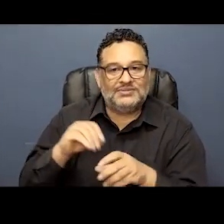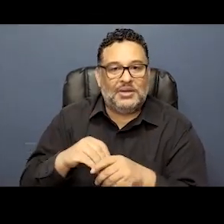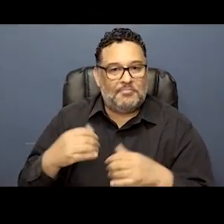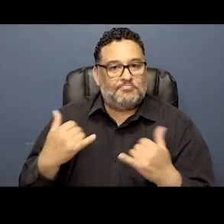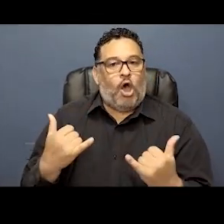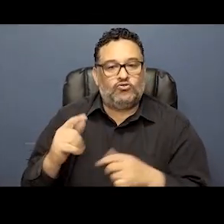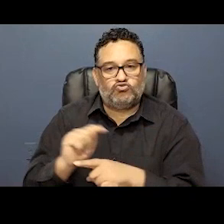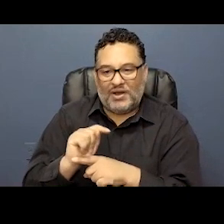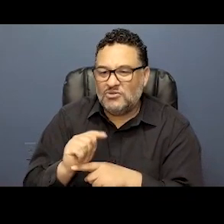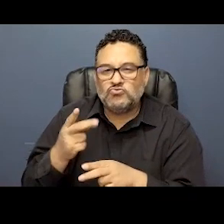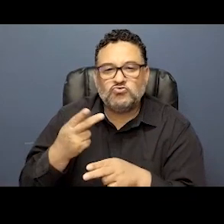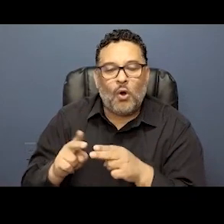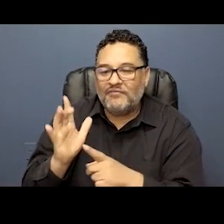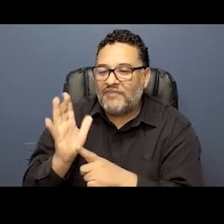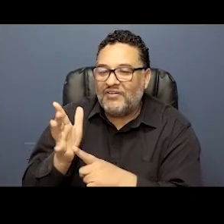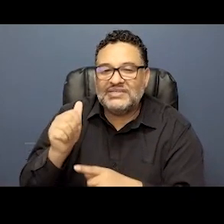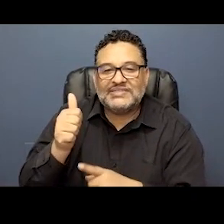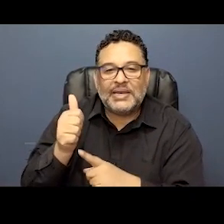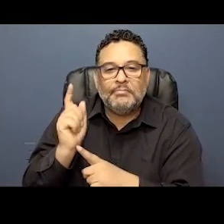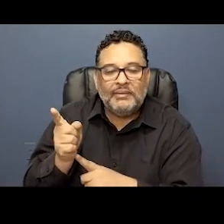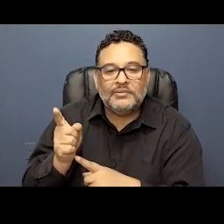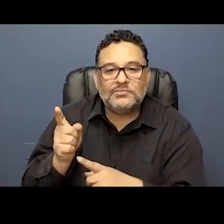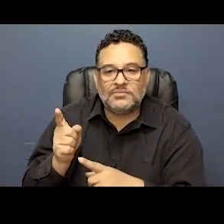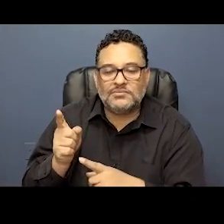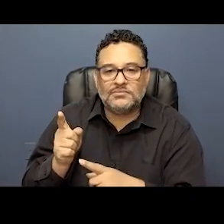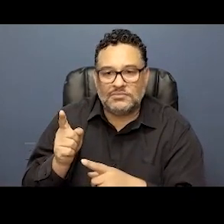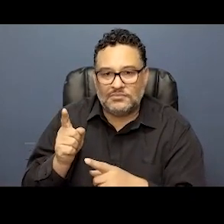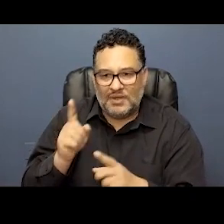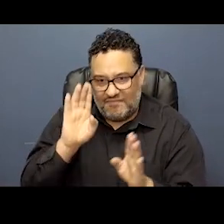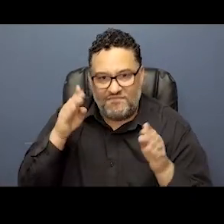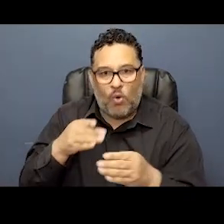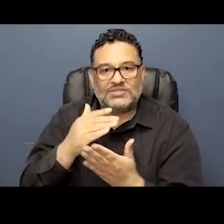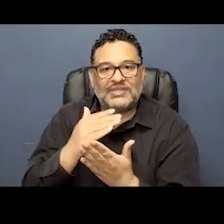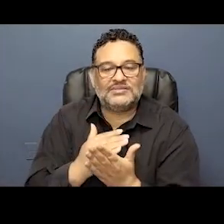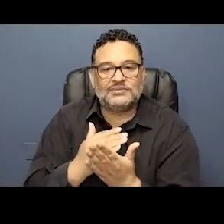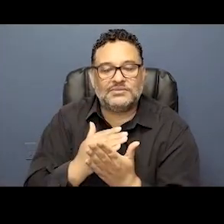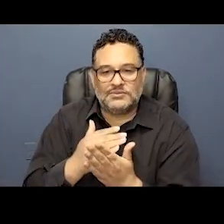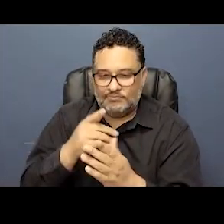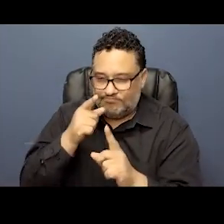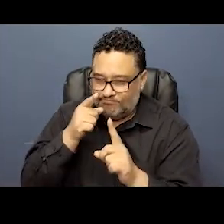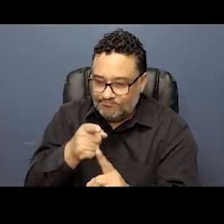to 10 minute long), focused lessons that target skill-specific concepts.